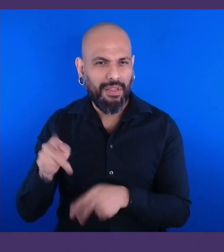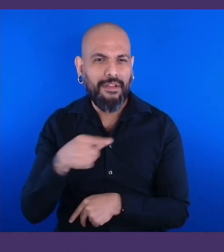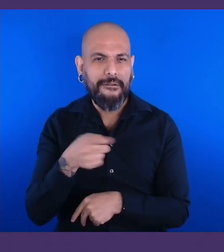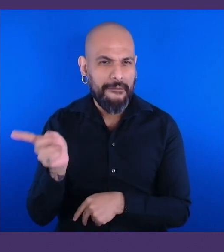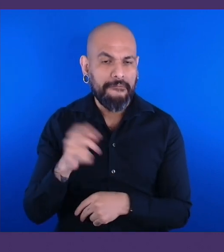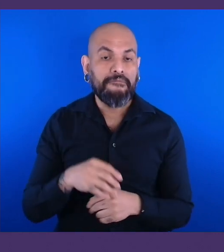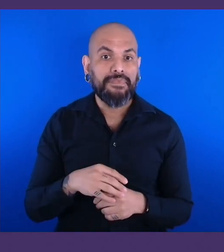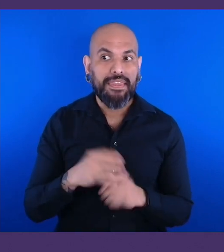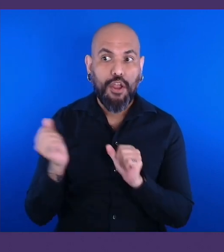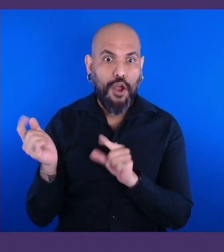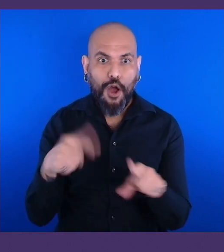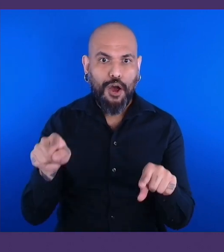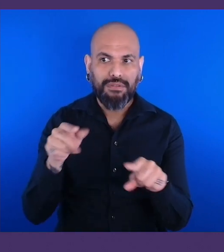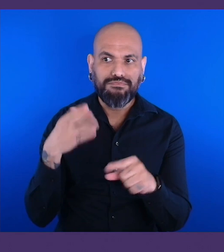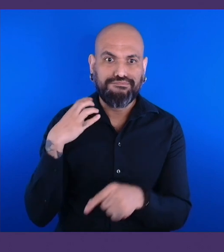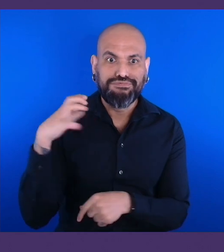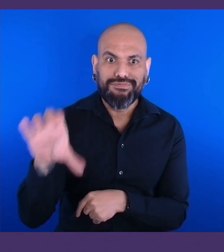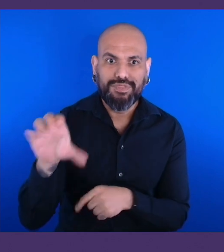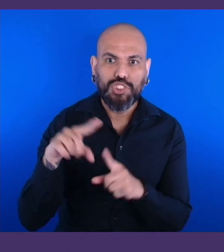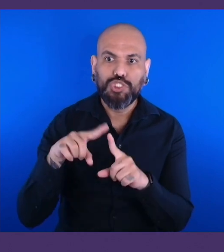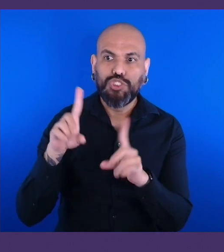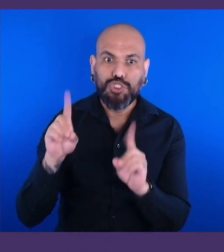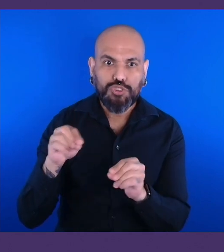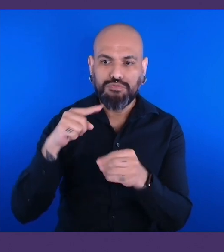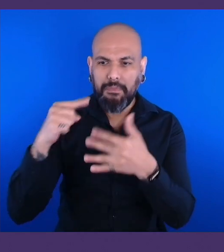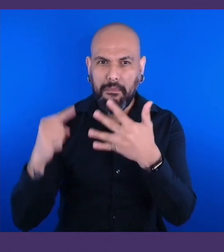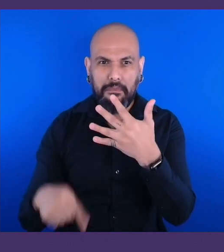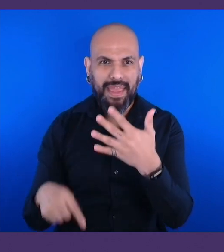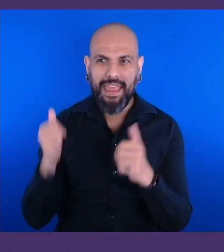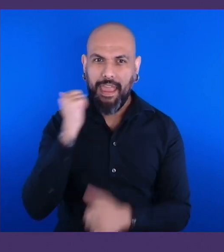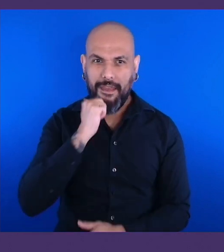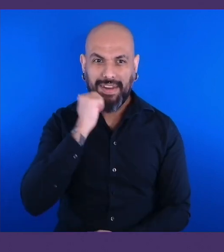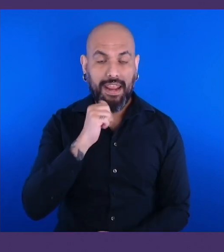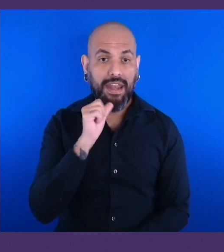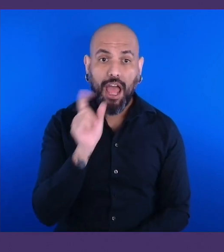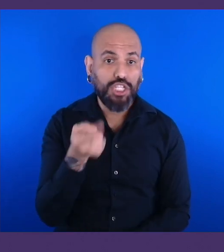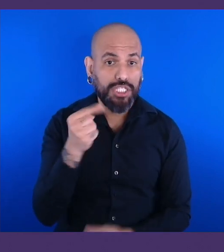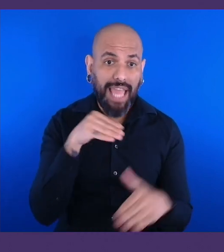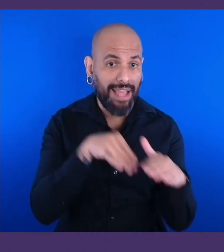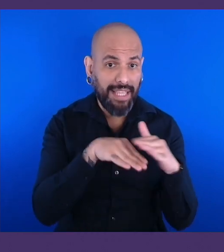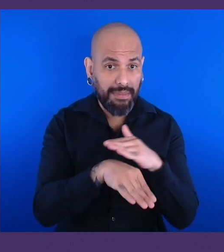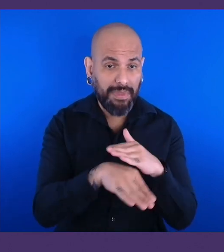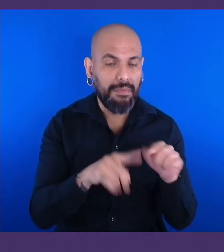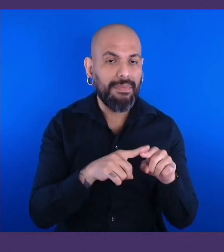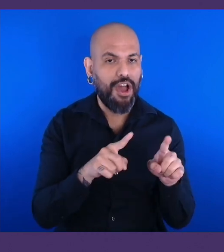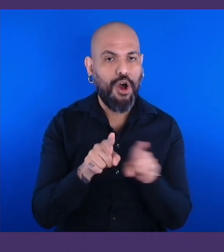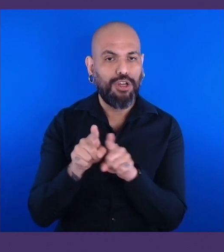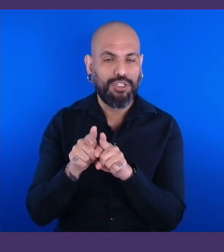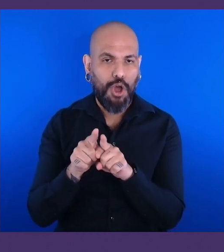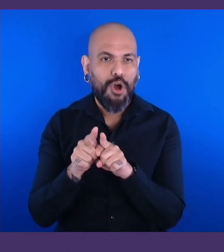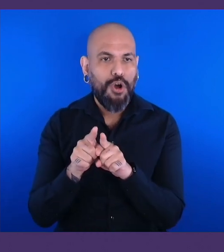to do many things every day, not only accessibility, but security, privacy, responsible AI, and the list goes on.